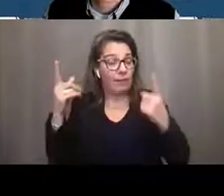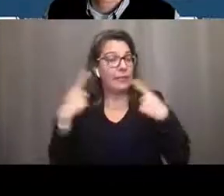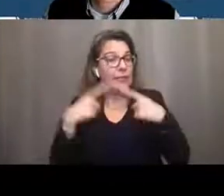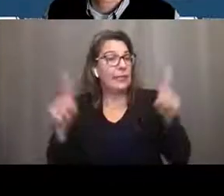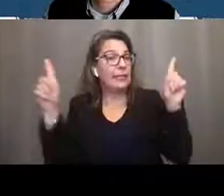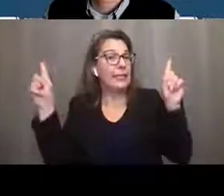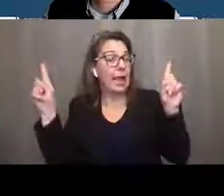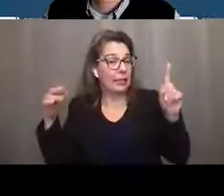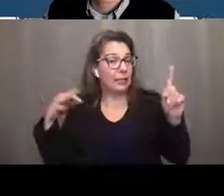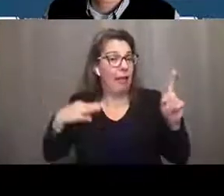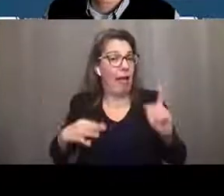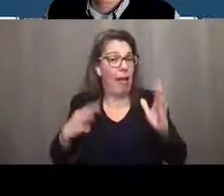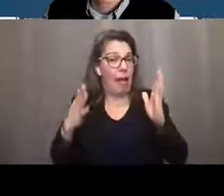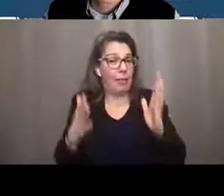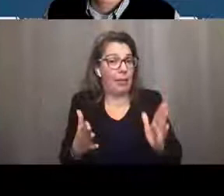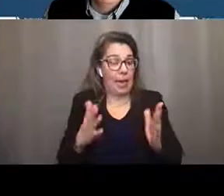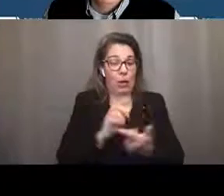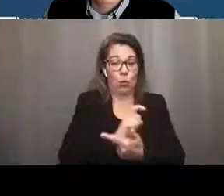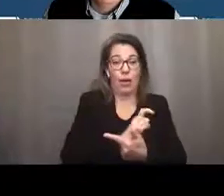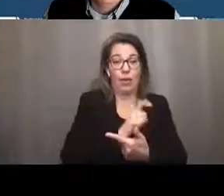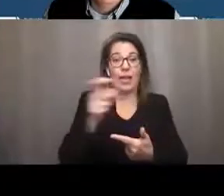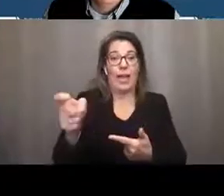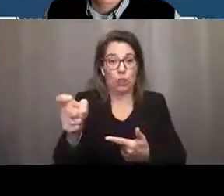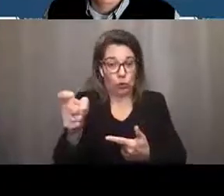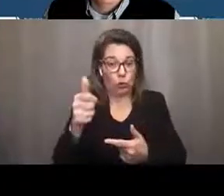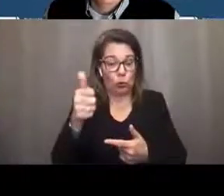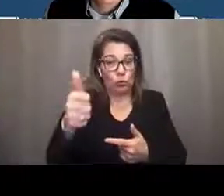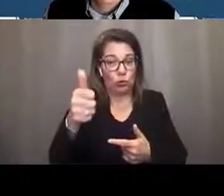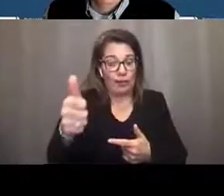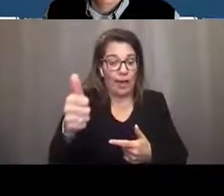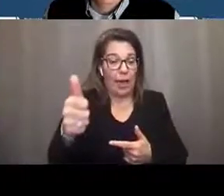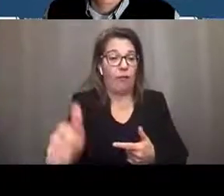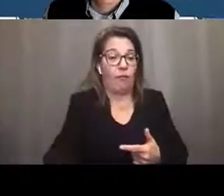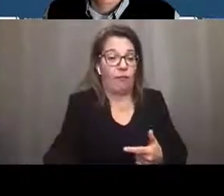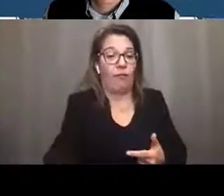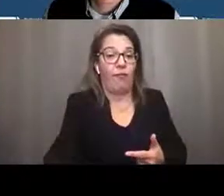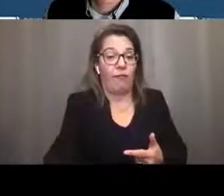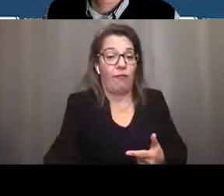and we have issued a temporary